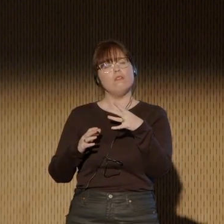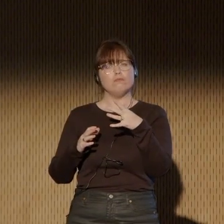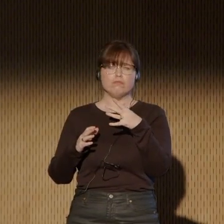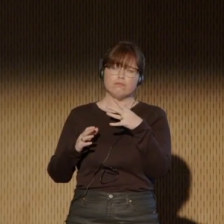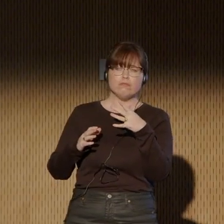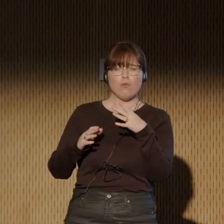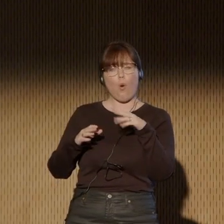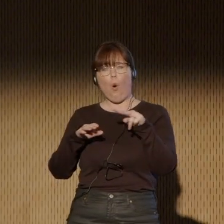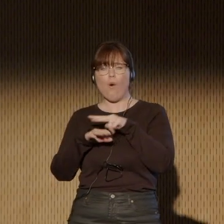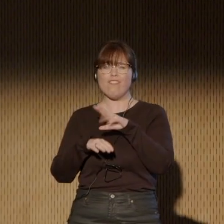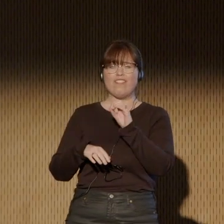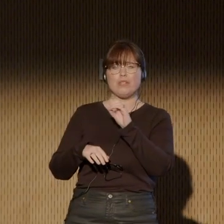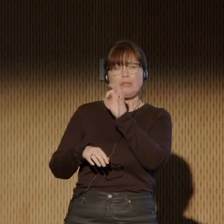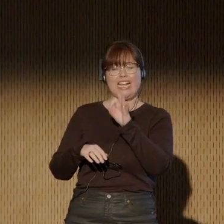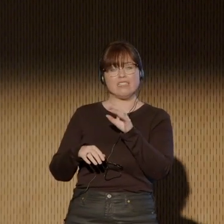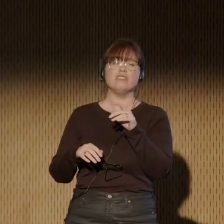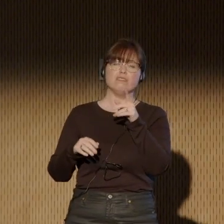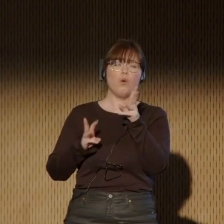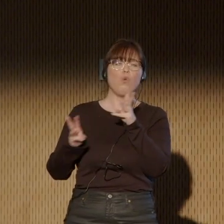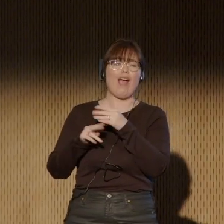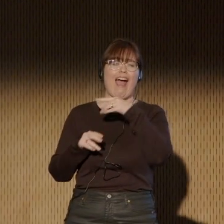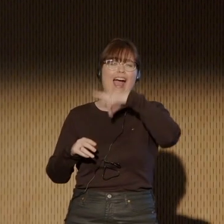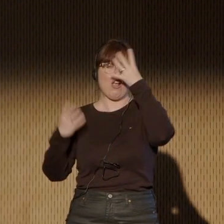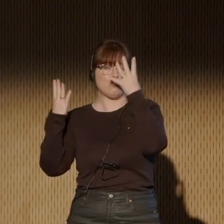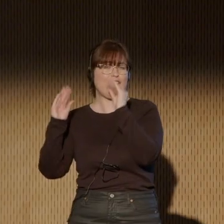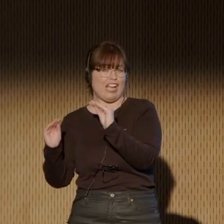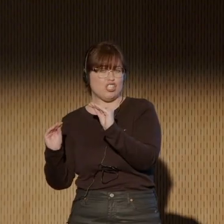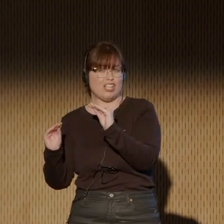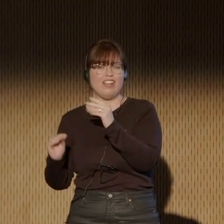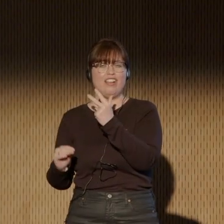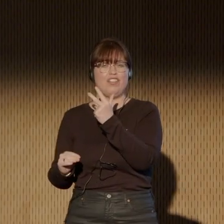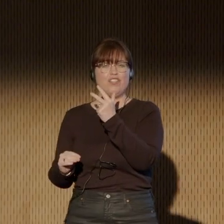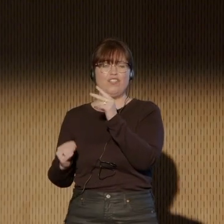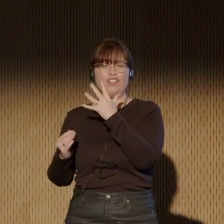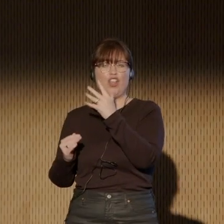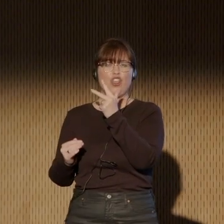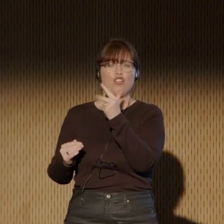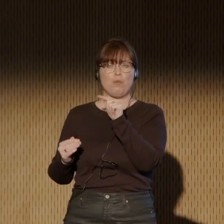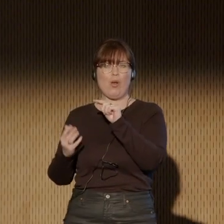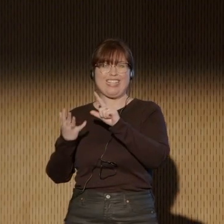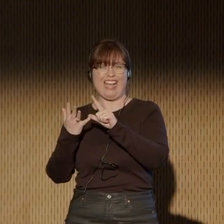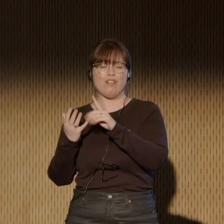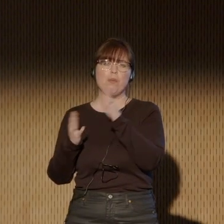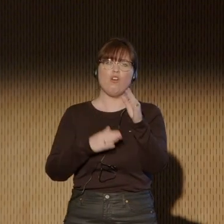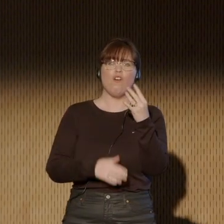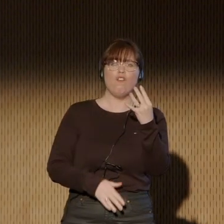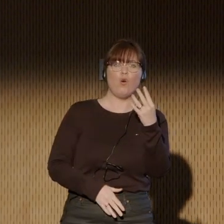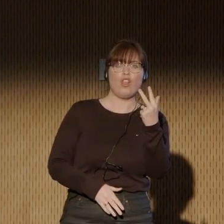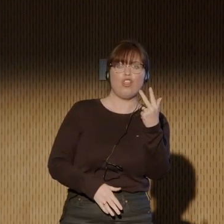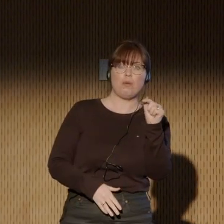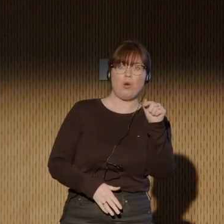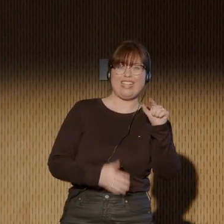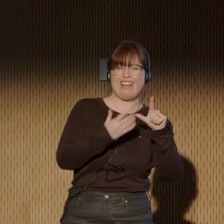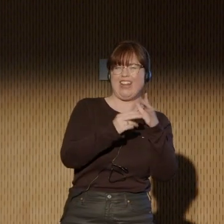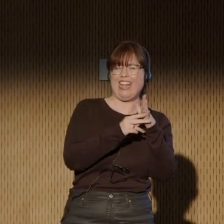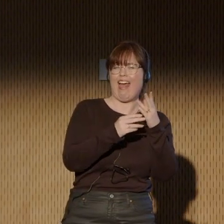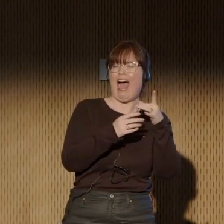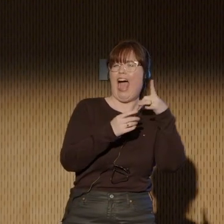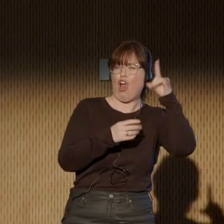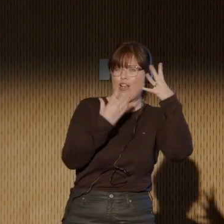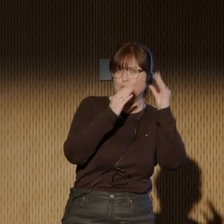were from higher education, so 57.3% versus 42.7 in further education. And the response rate is